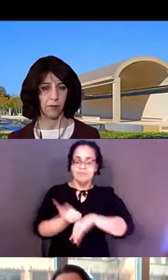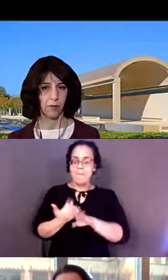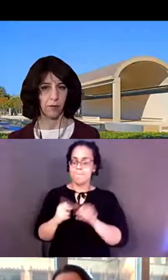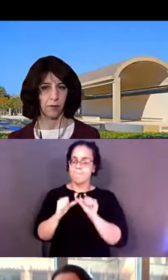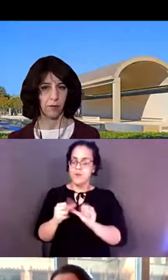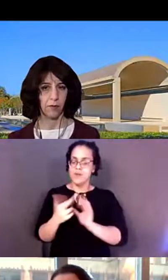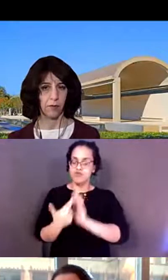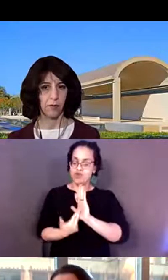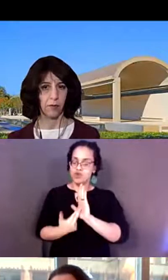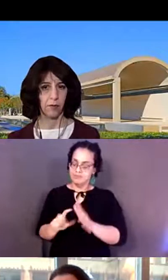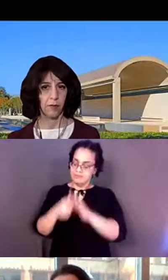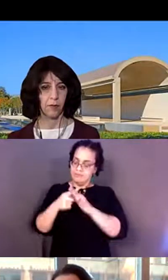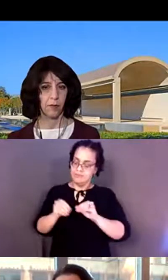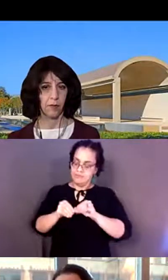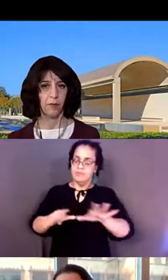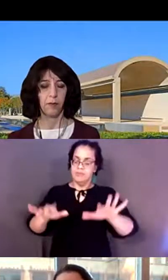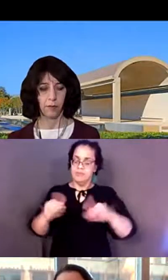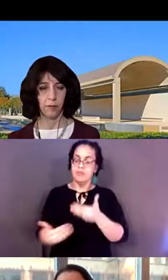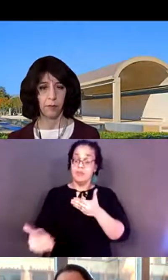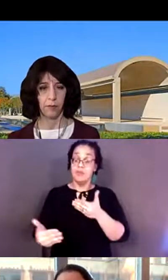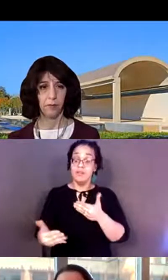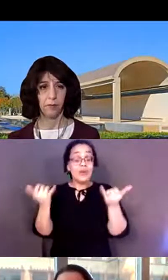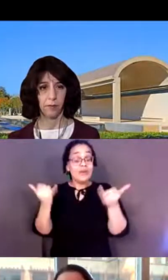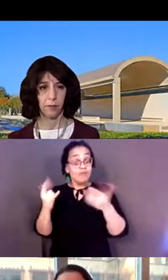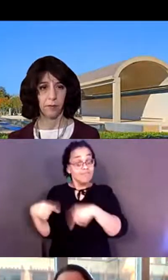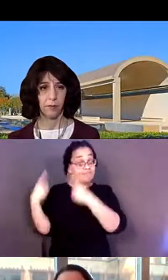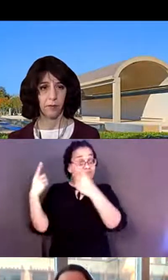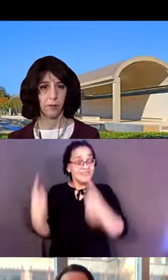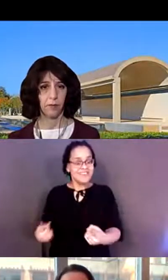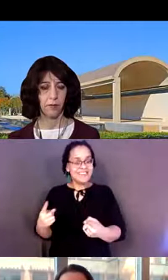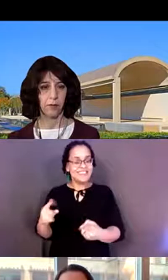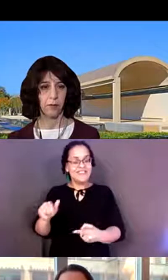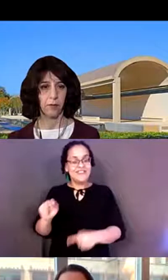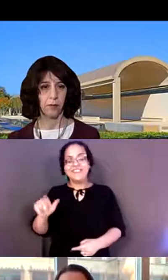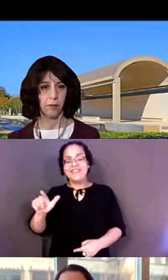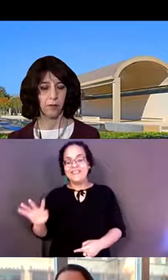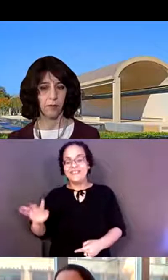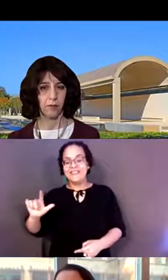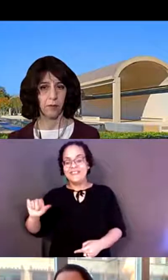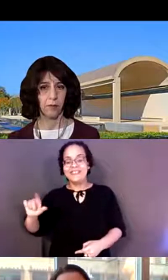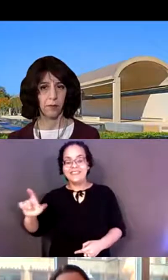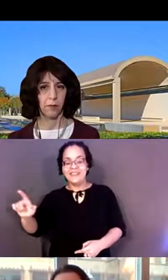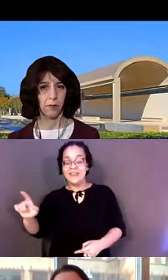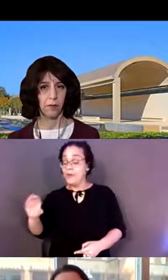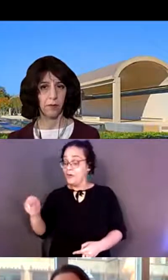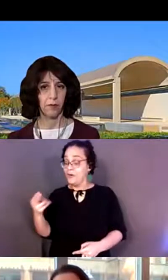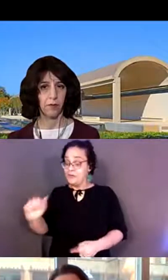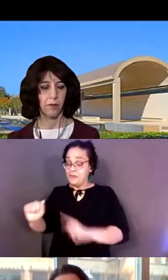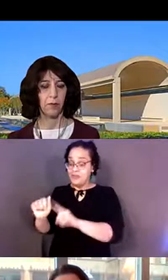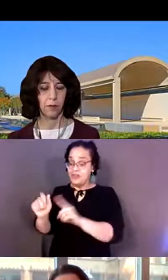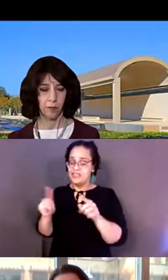what we've been doing together since then, um Disability Rights Oregon and the Oregon Health Authority, is just pushing